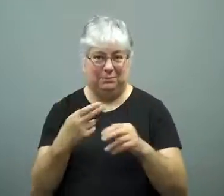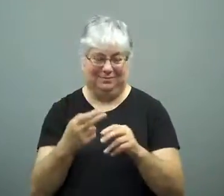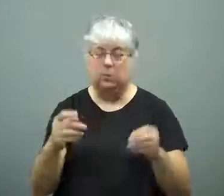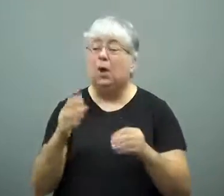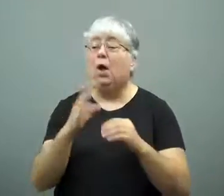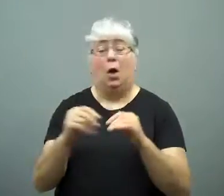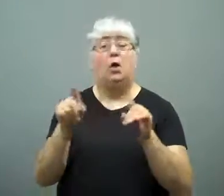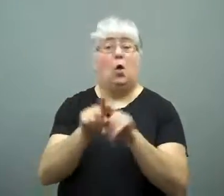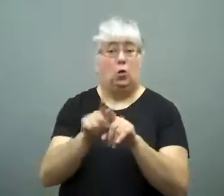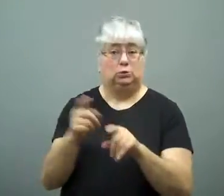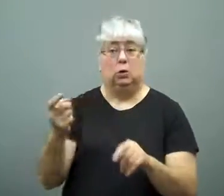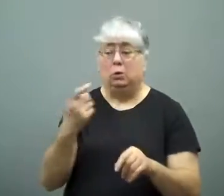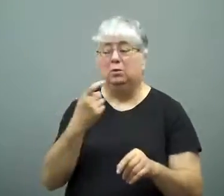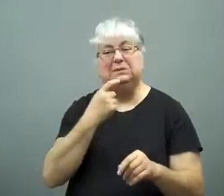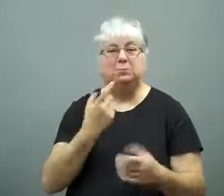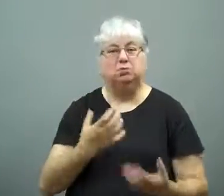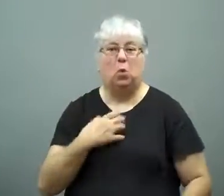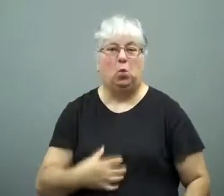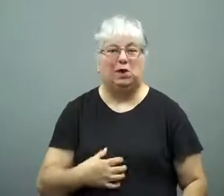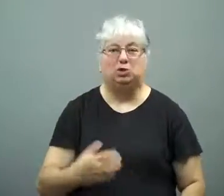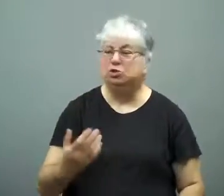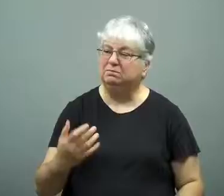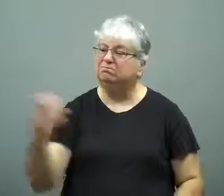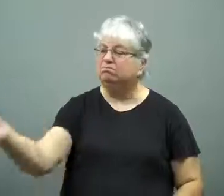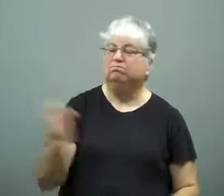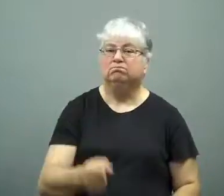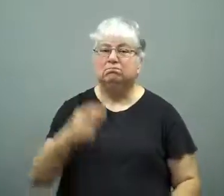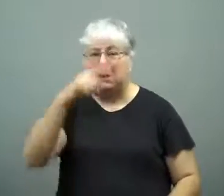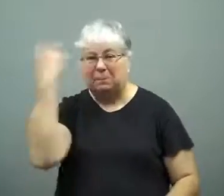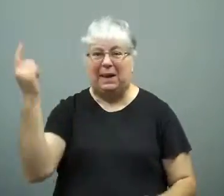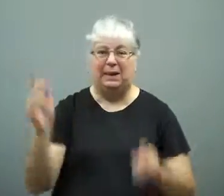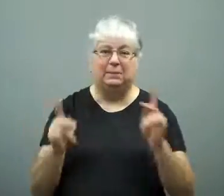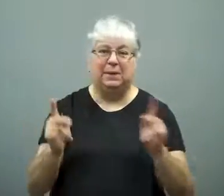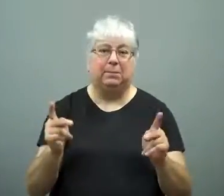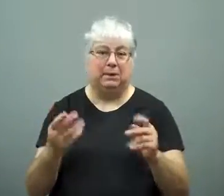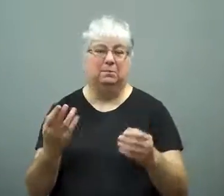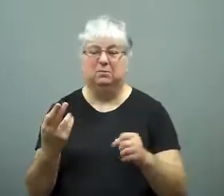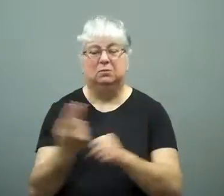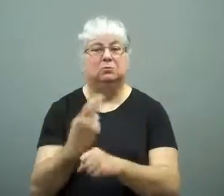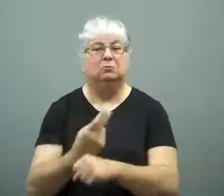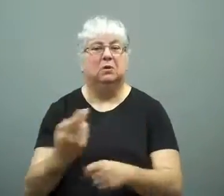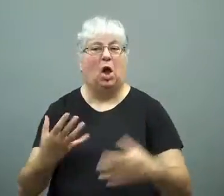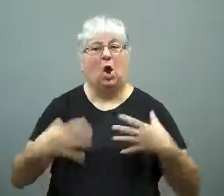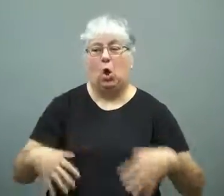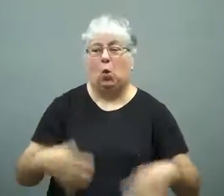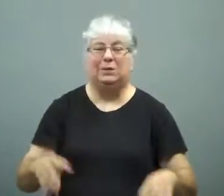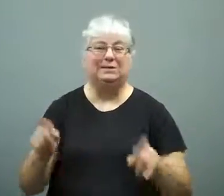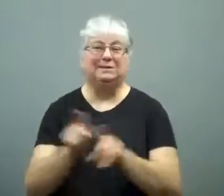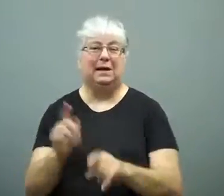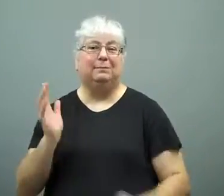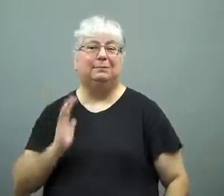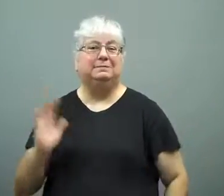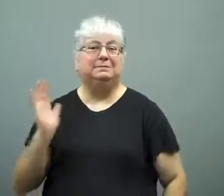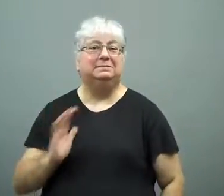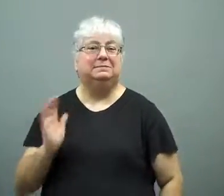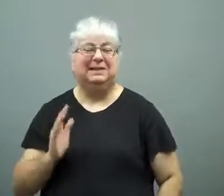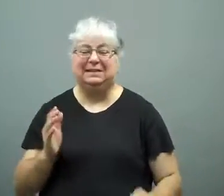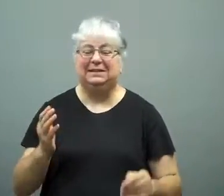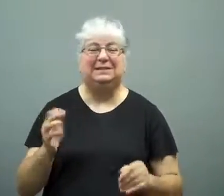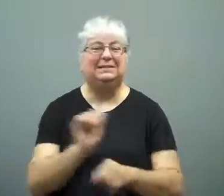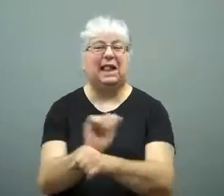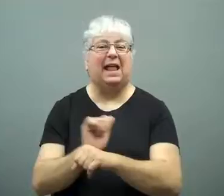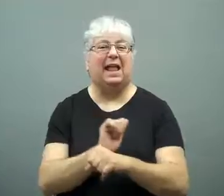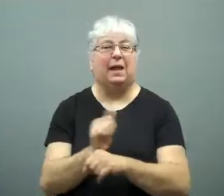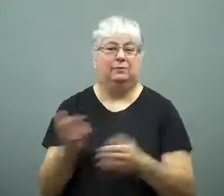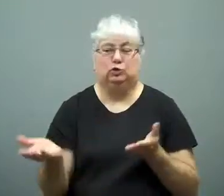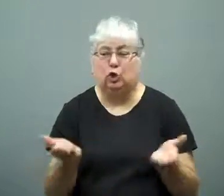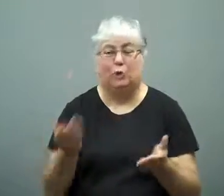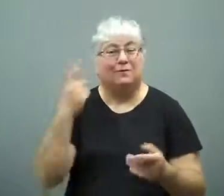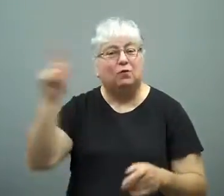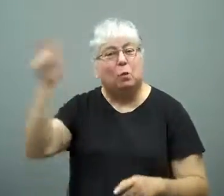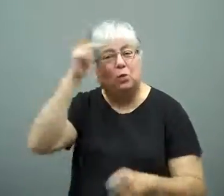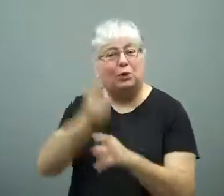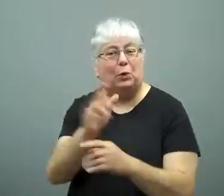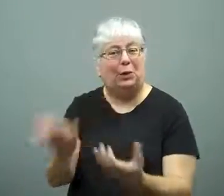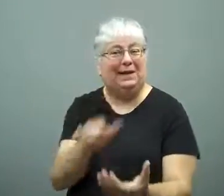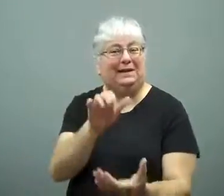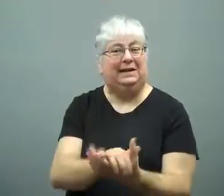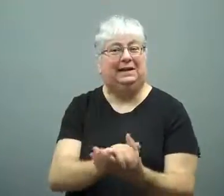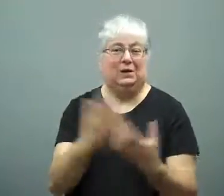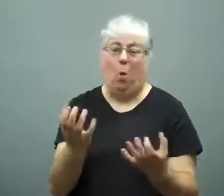Deen also said she wanted to have black servers dressed like in the slave days